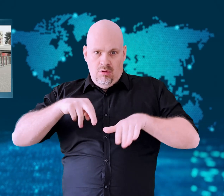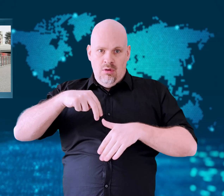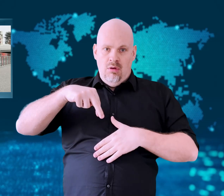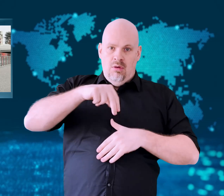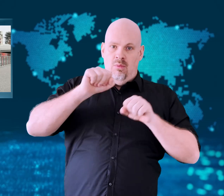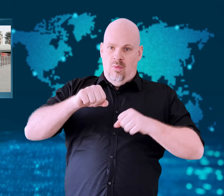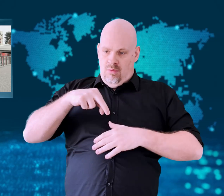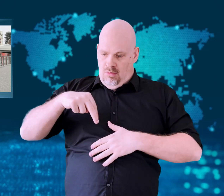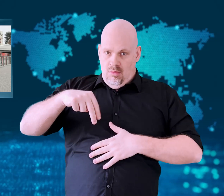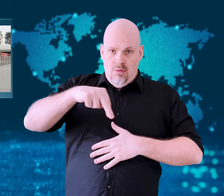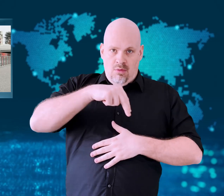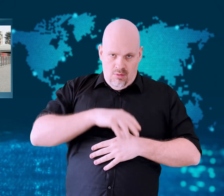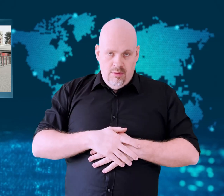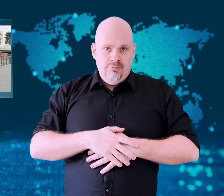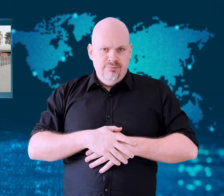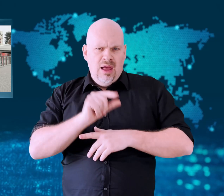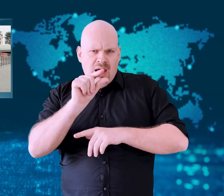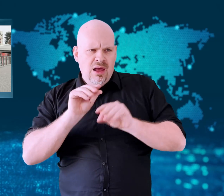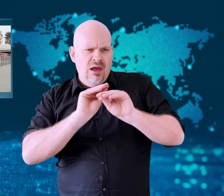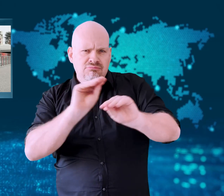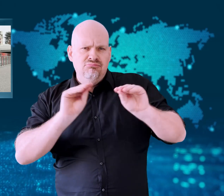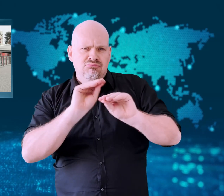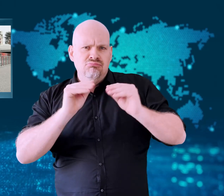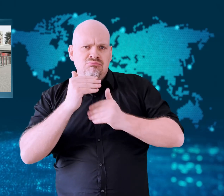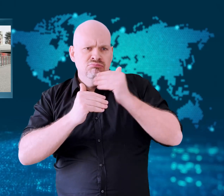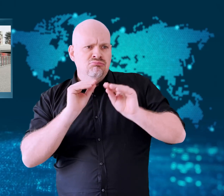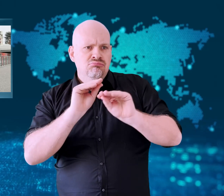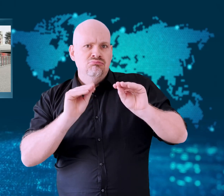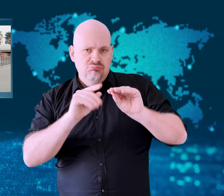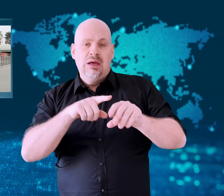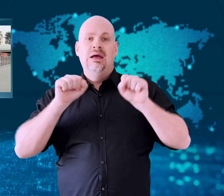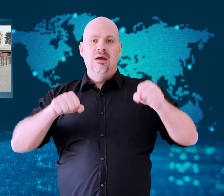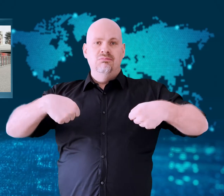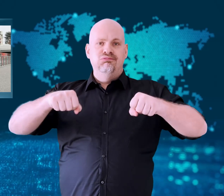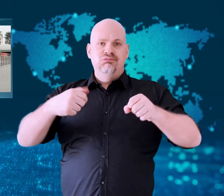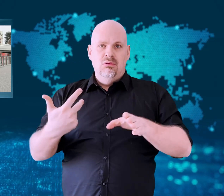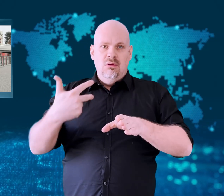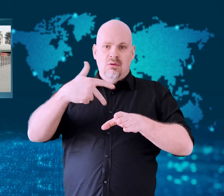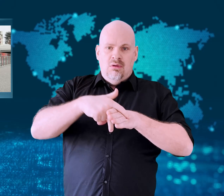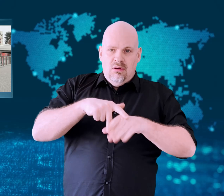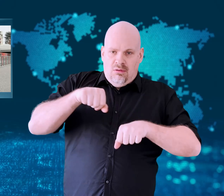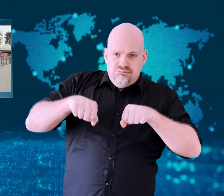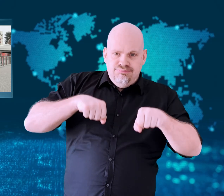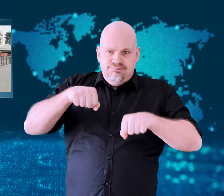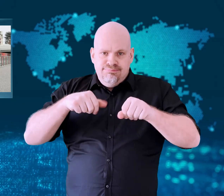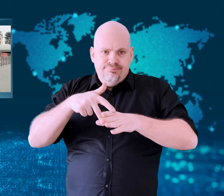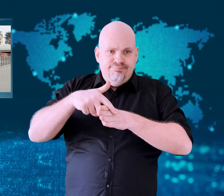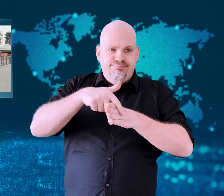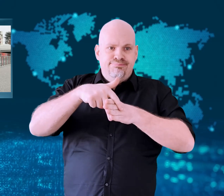Roccati was able to walk immediately after